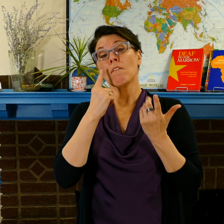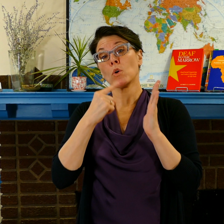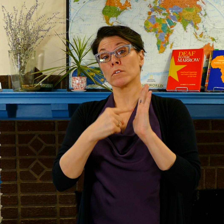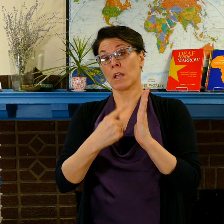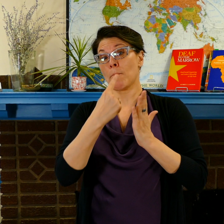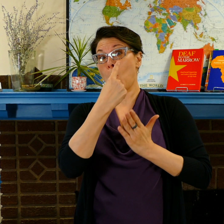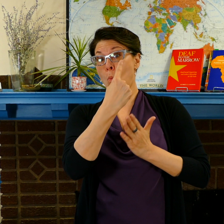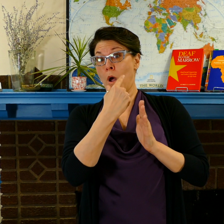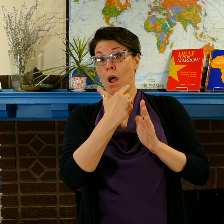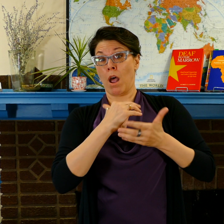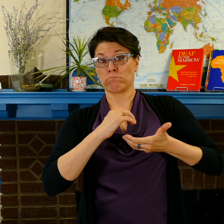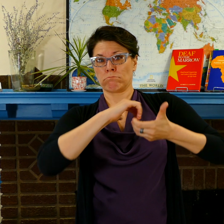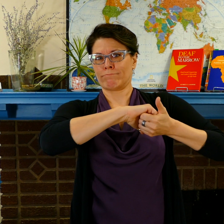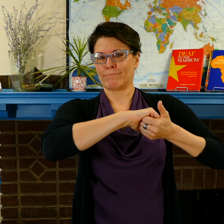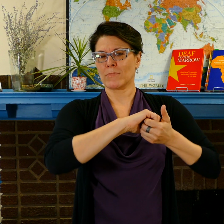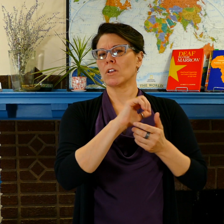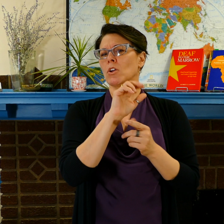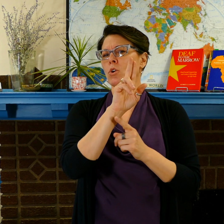One example is the United Nations.